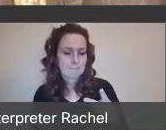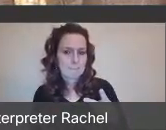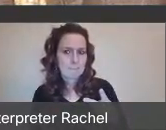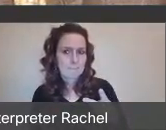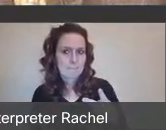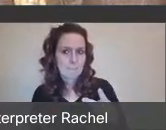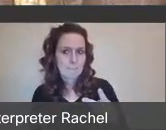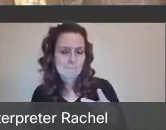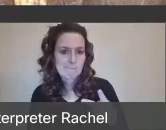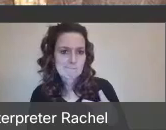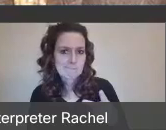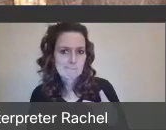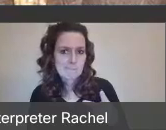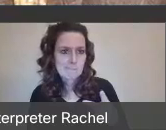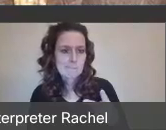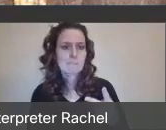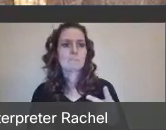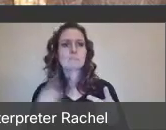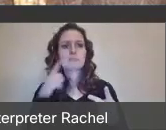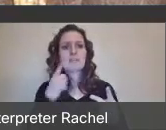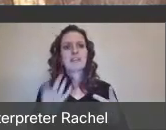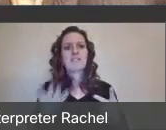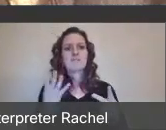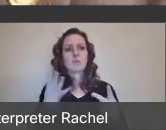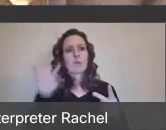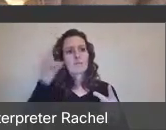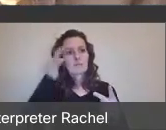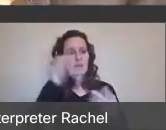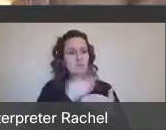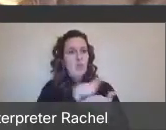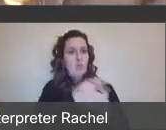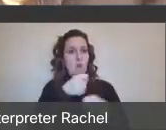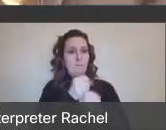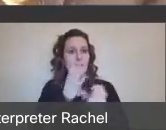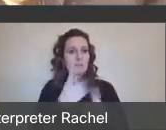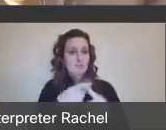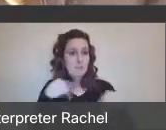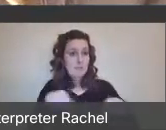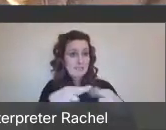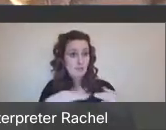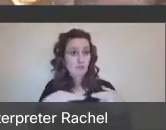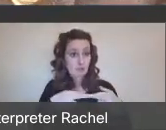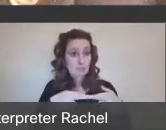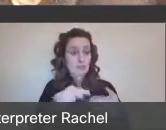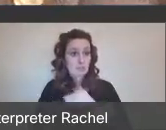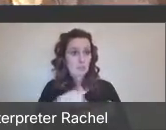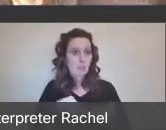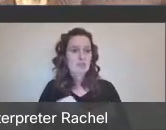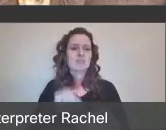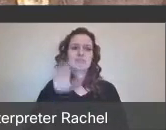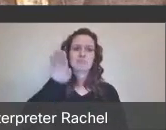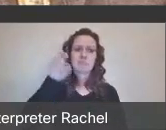I think it was four federal lawmakers from the region this week called on the Governor's Office to improve the vaccine plan.